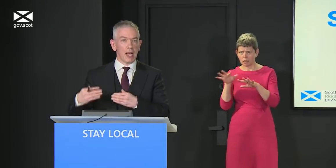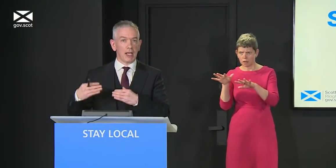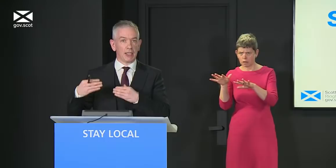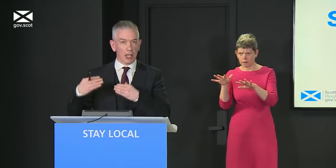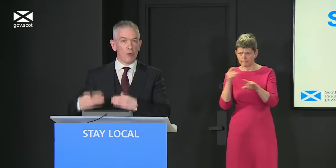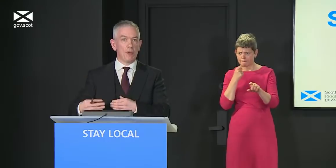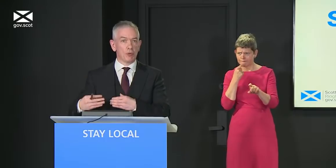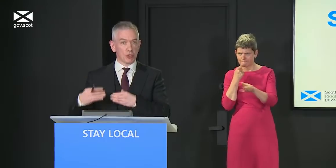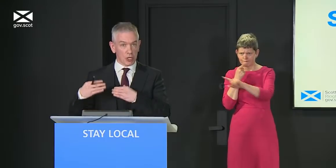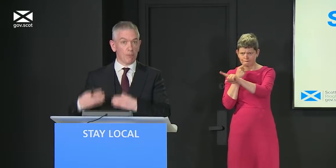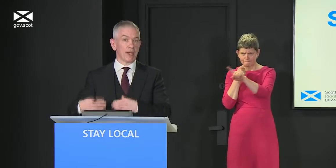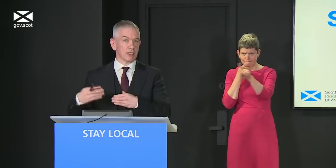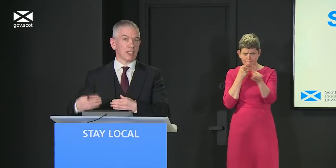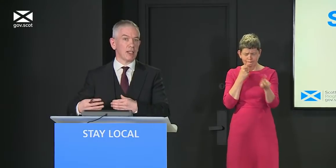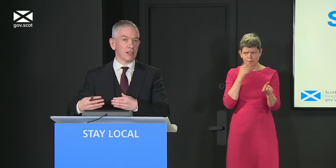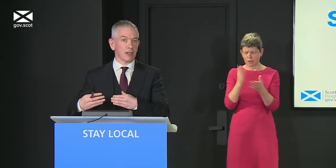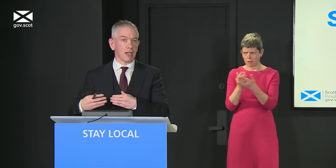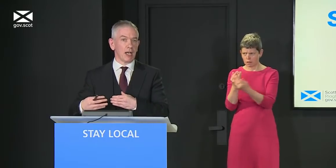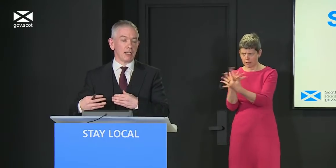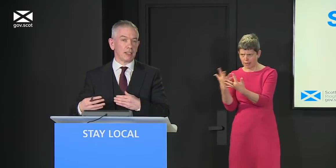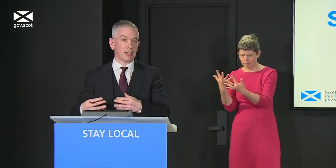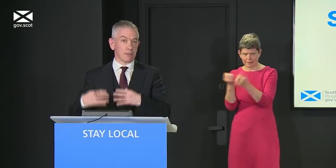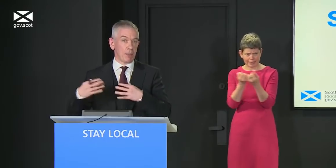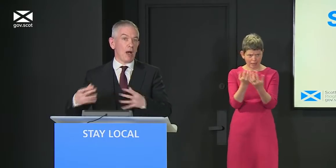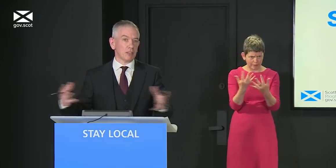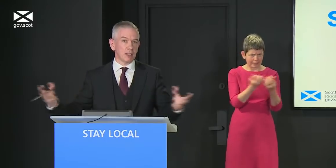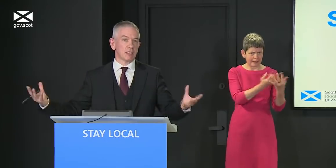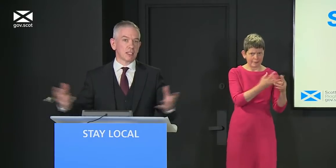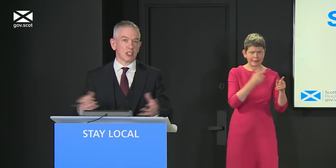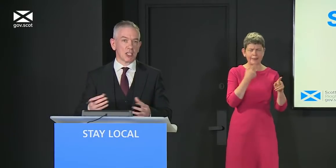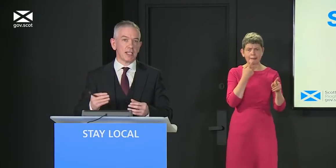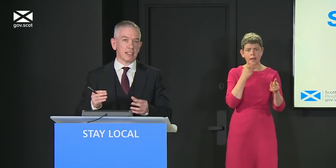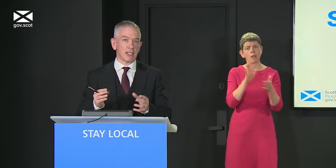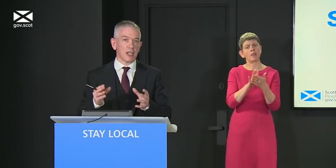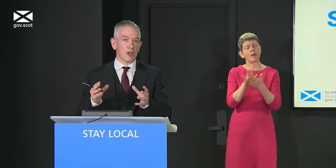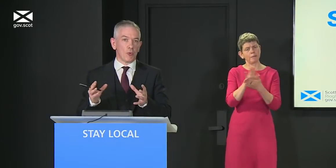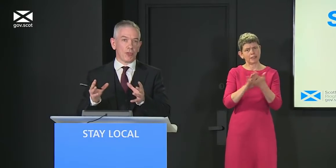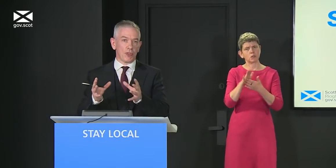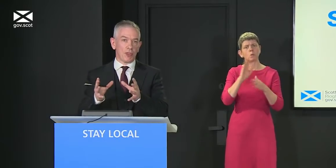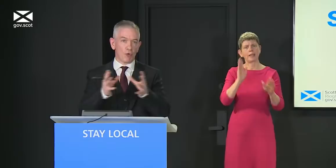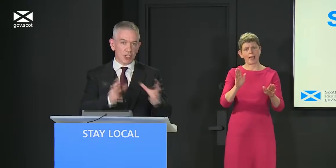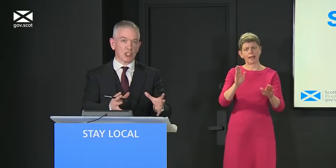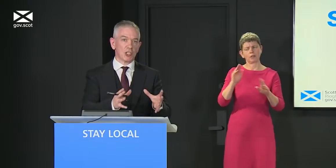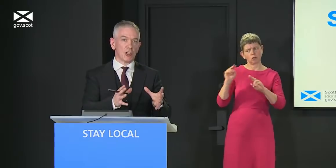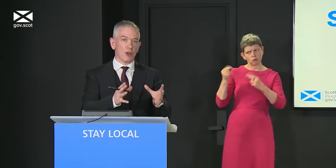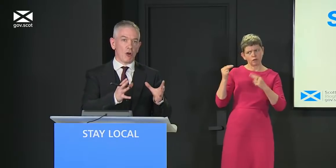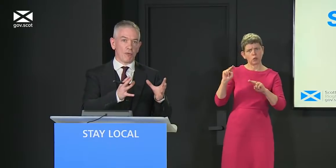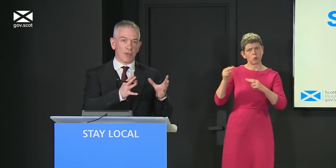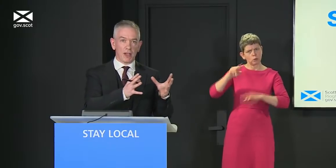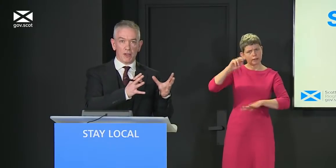and allow people to come back together and take part in society with the risk of that